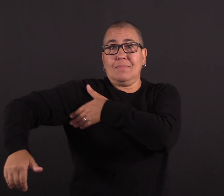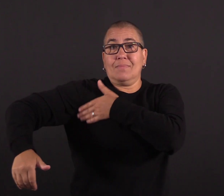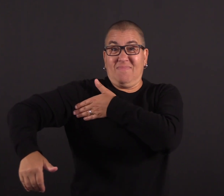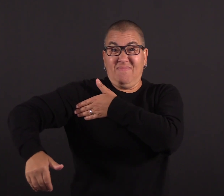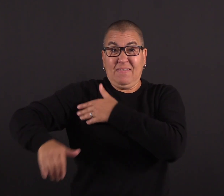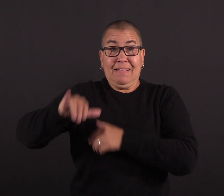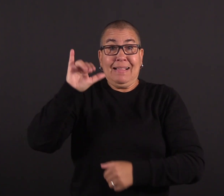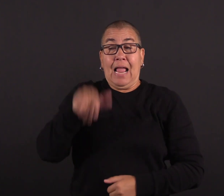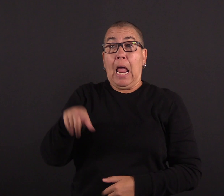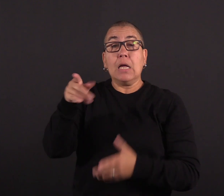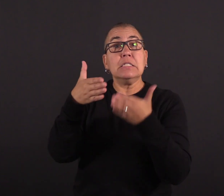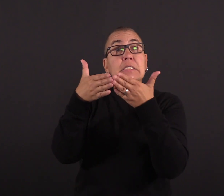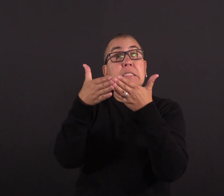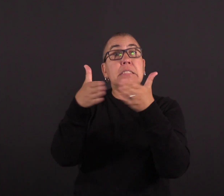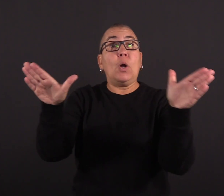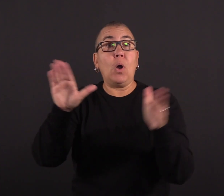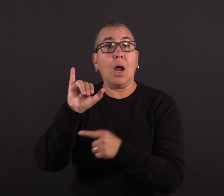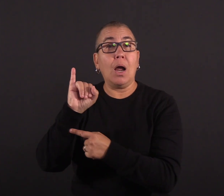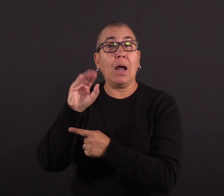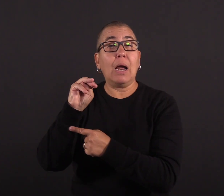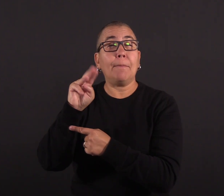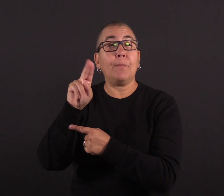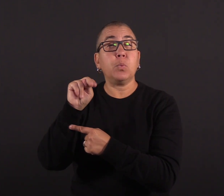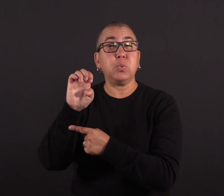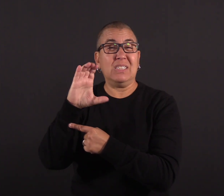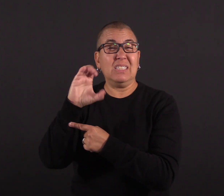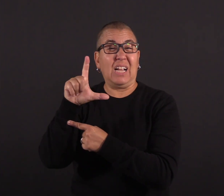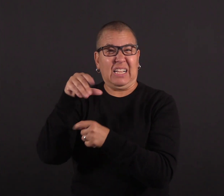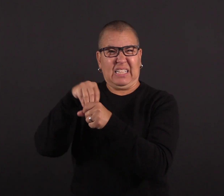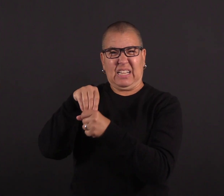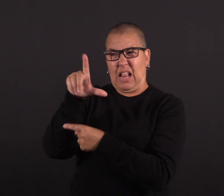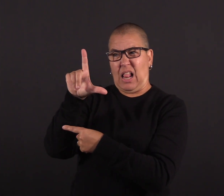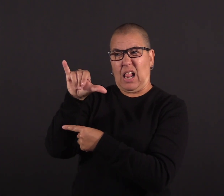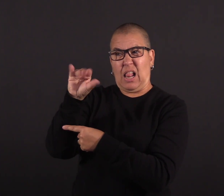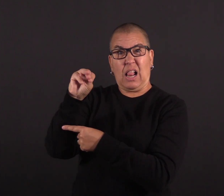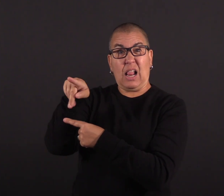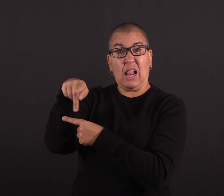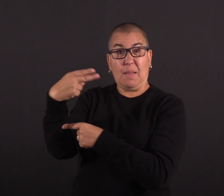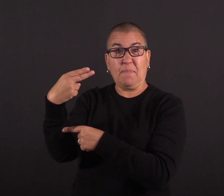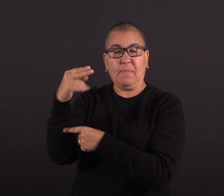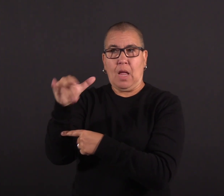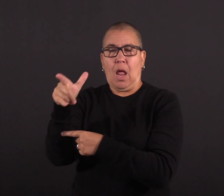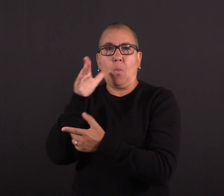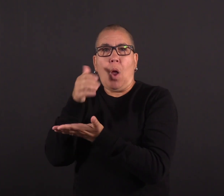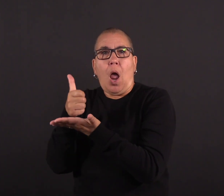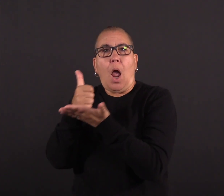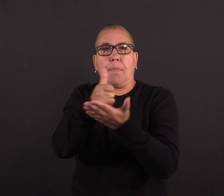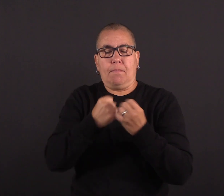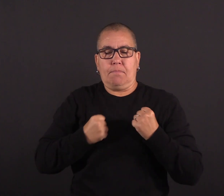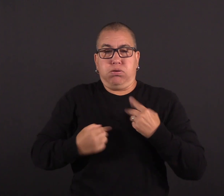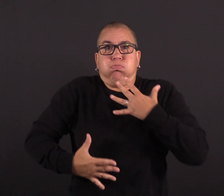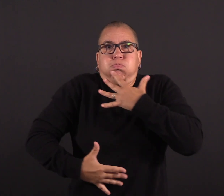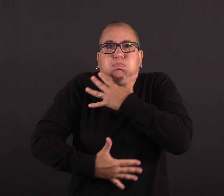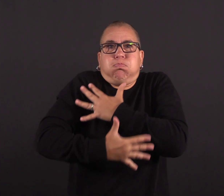we did a much larger clinical study with follow-up actual infections," he added.